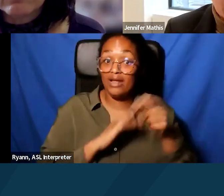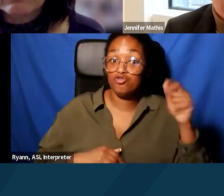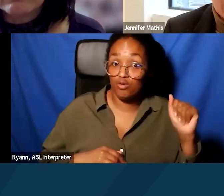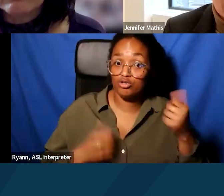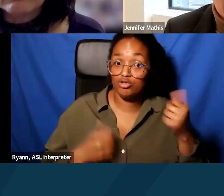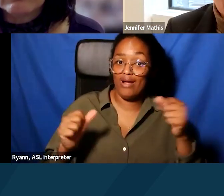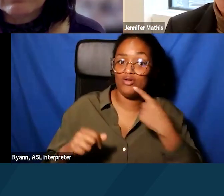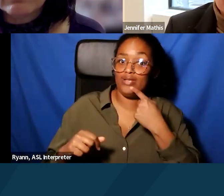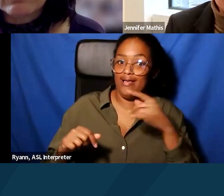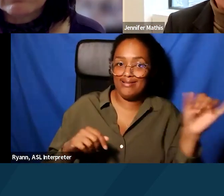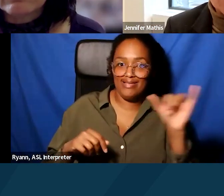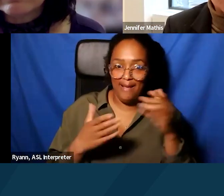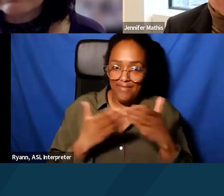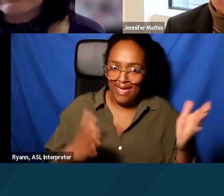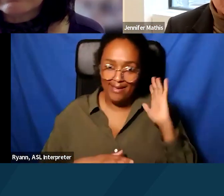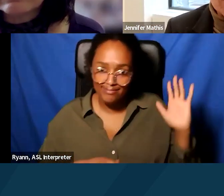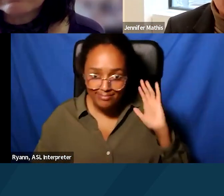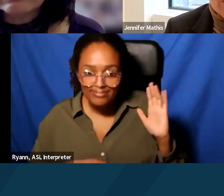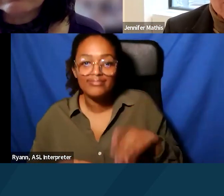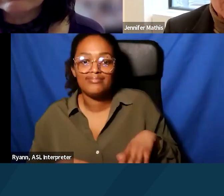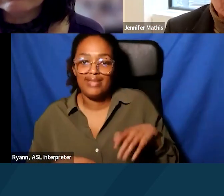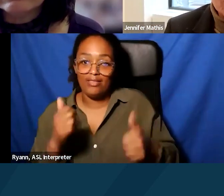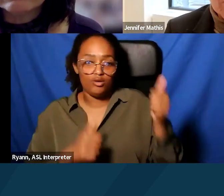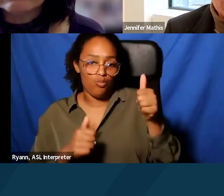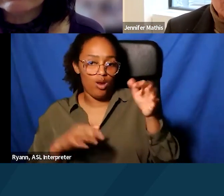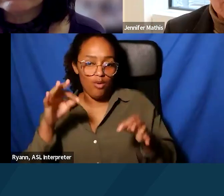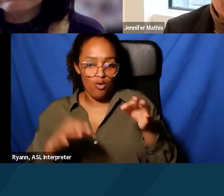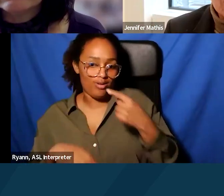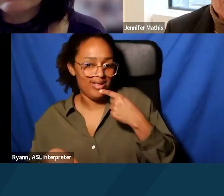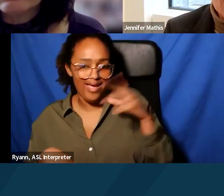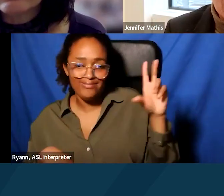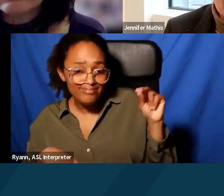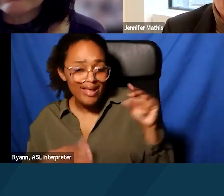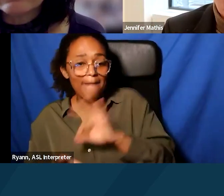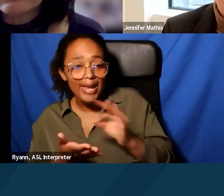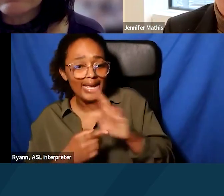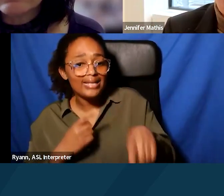care and these waivers are a small thing and they're really hard and they can be capped.